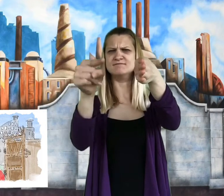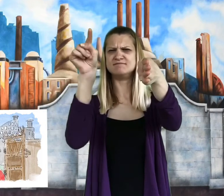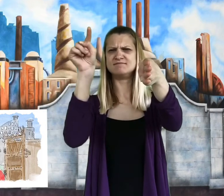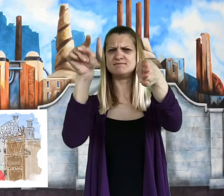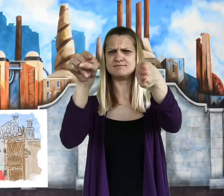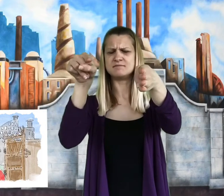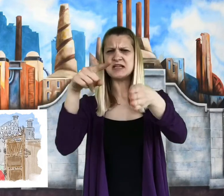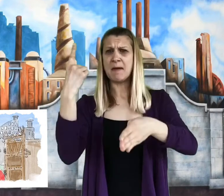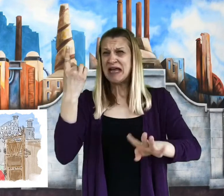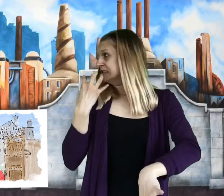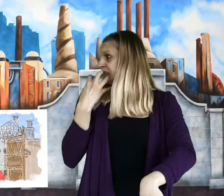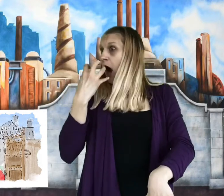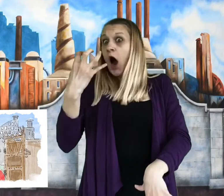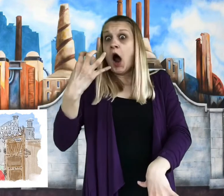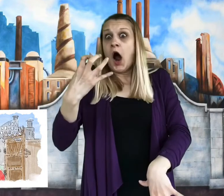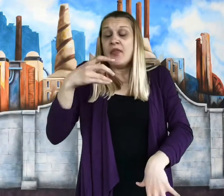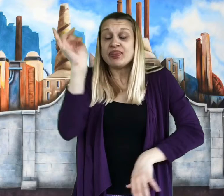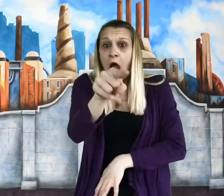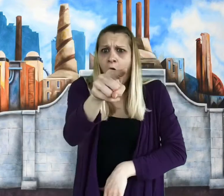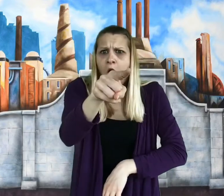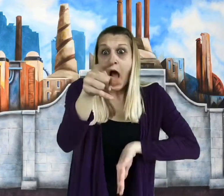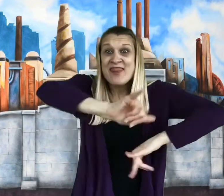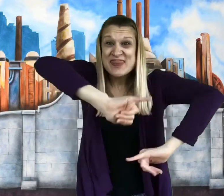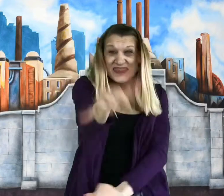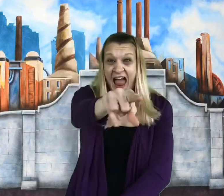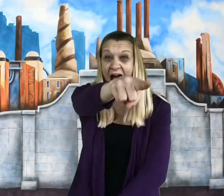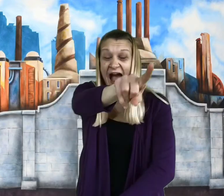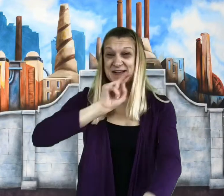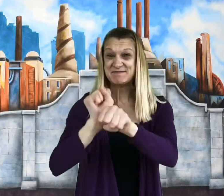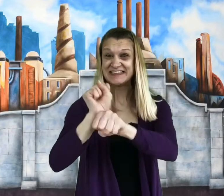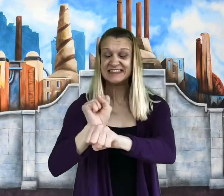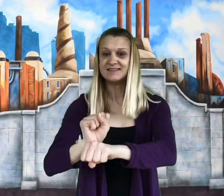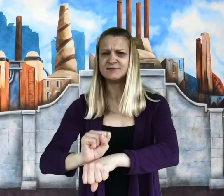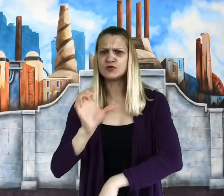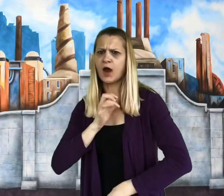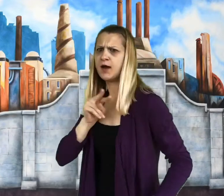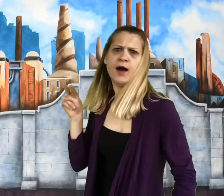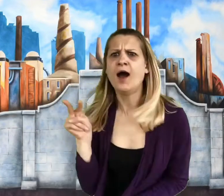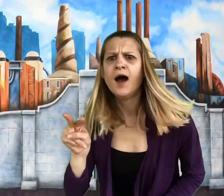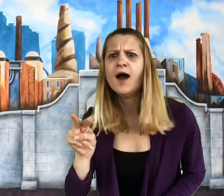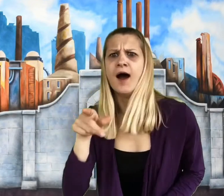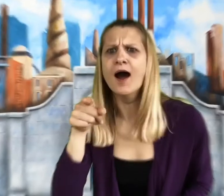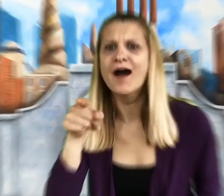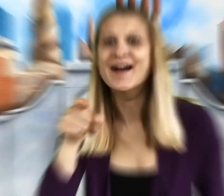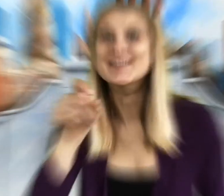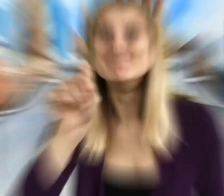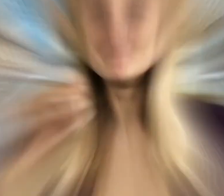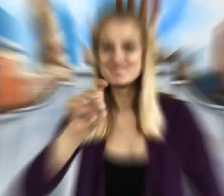"There he is!" somebody shouted, "That’s him!" Charlie squinted his eyes to get a better look at this figure...